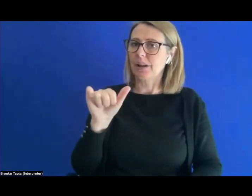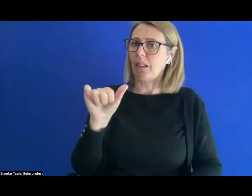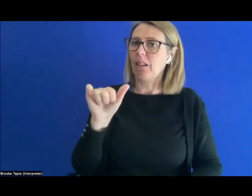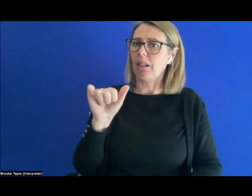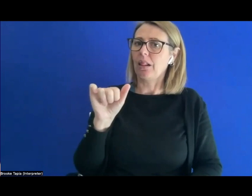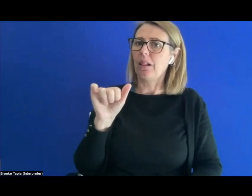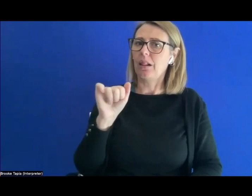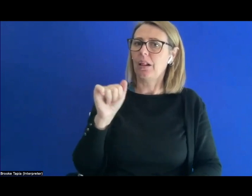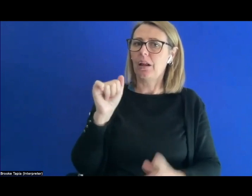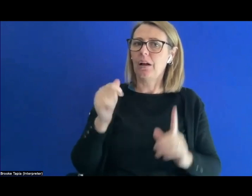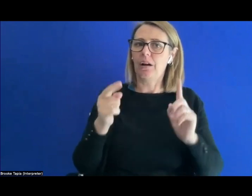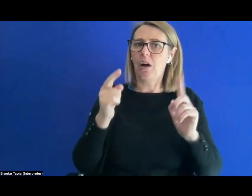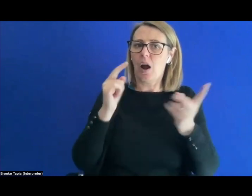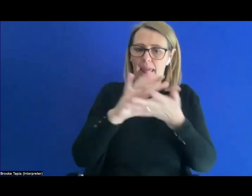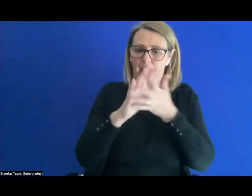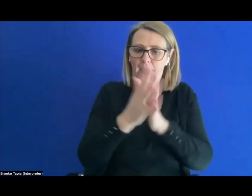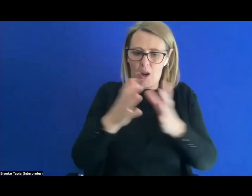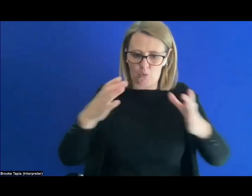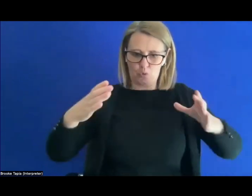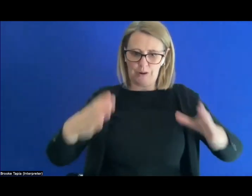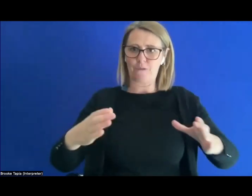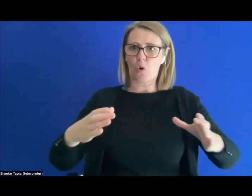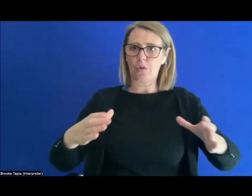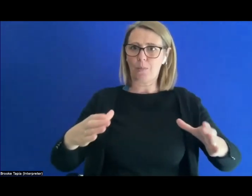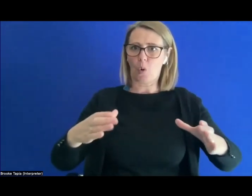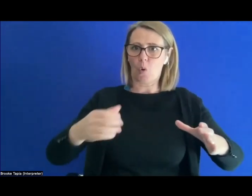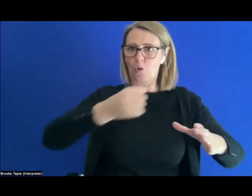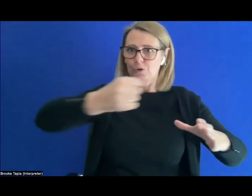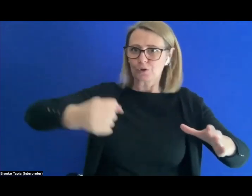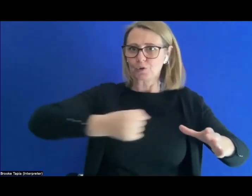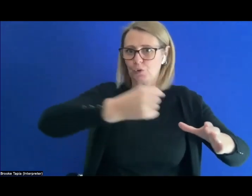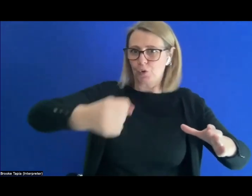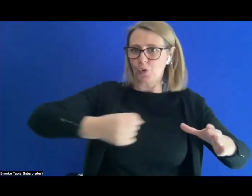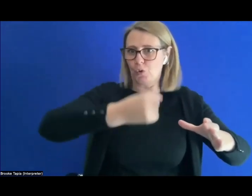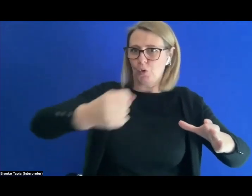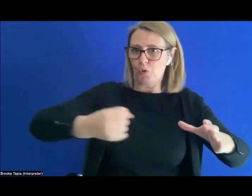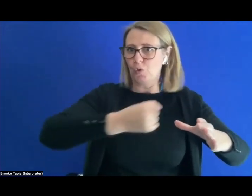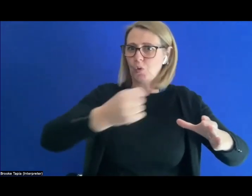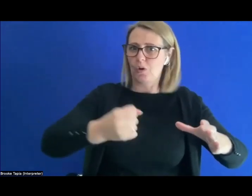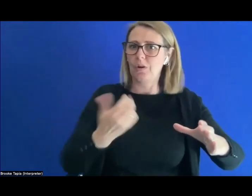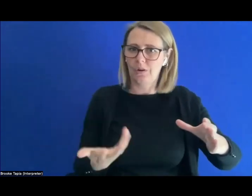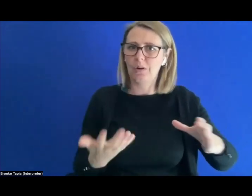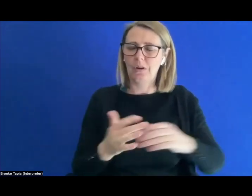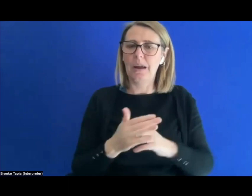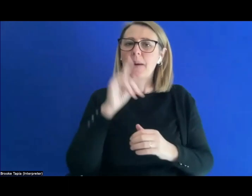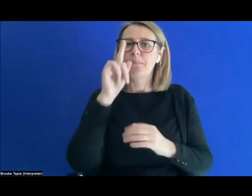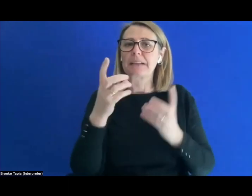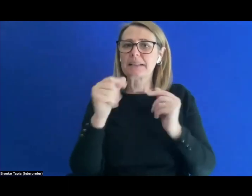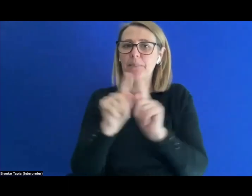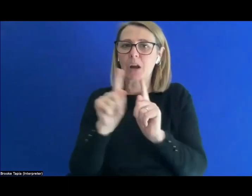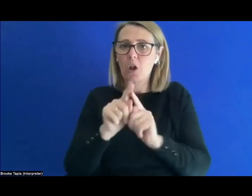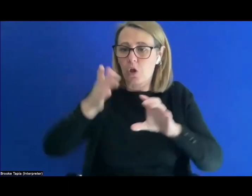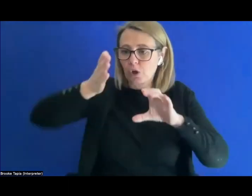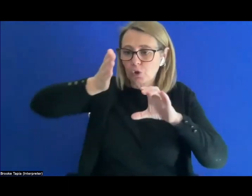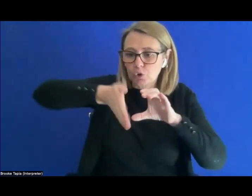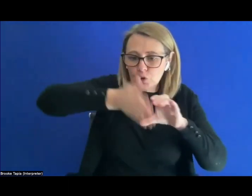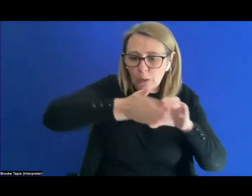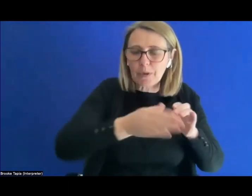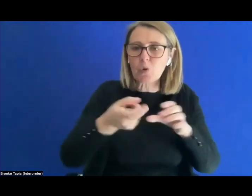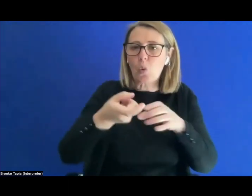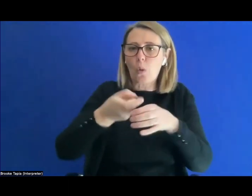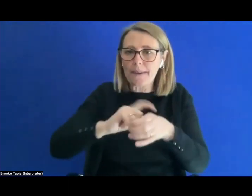“Hold the bowl, stir”, but something like chopping or peeling is a little bit harder to facilitate,